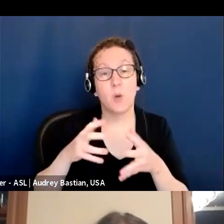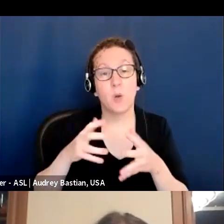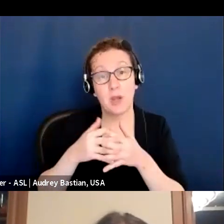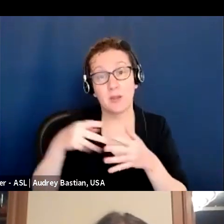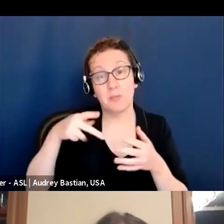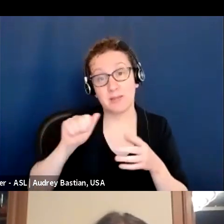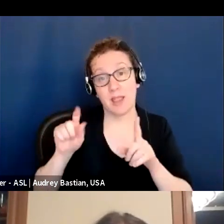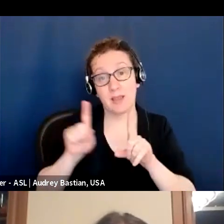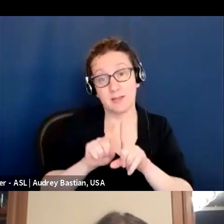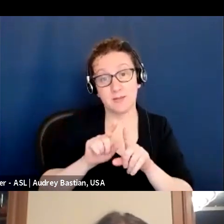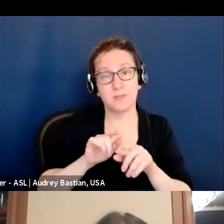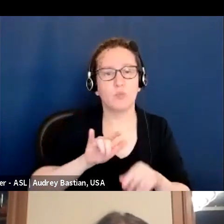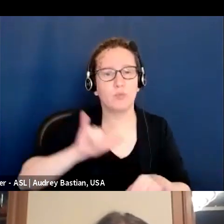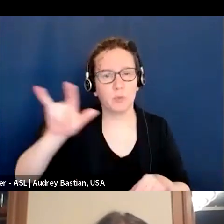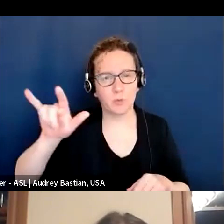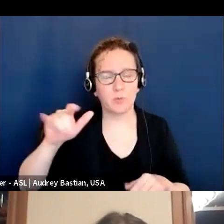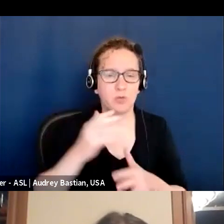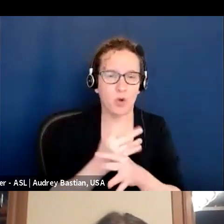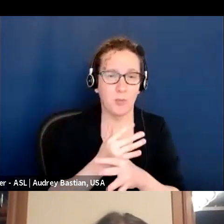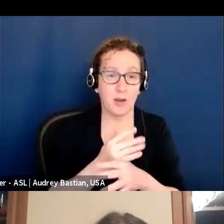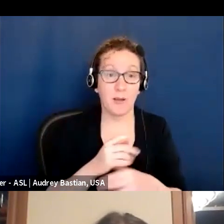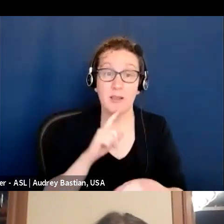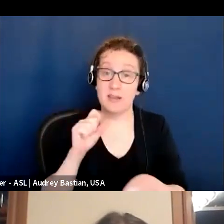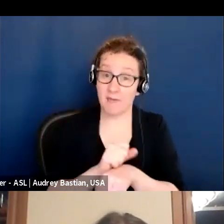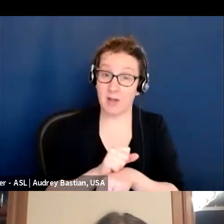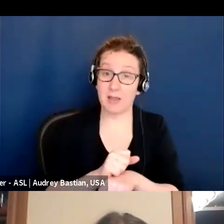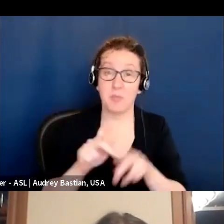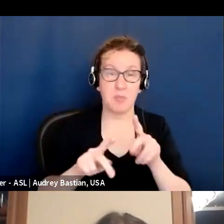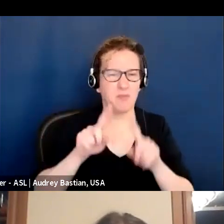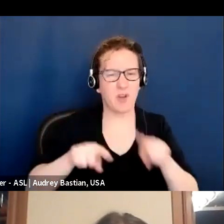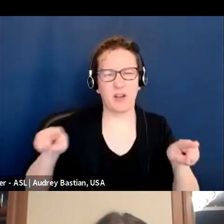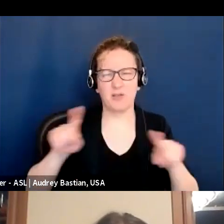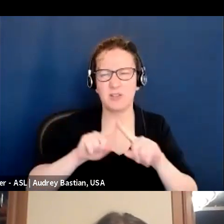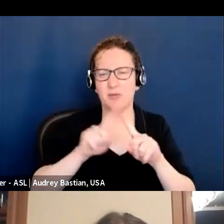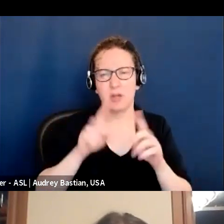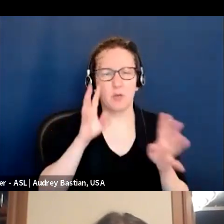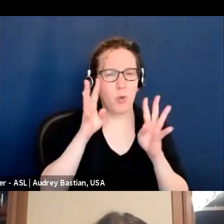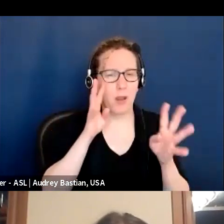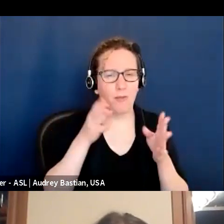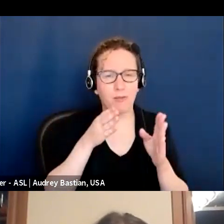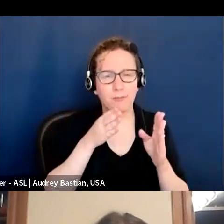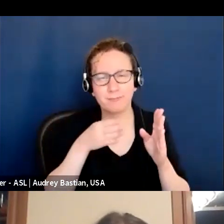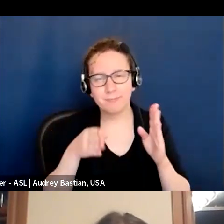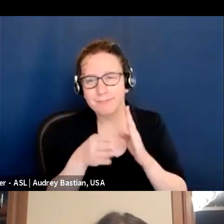So we've seen people do a variety of different creative ways of covering their PCA cost while